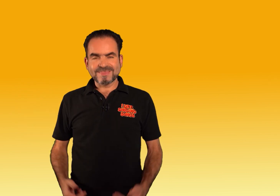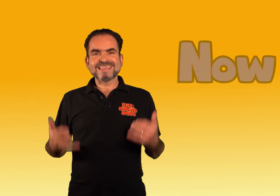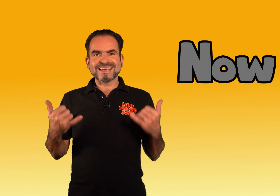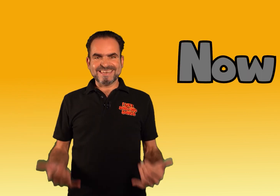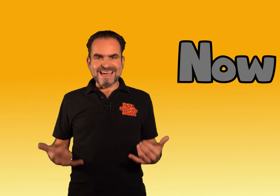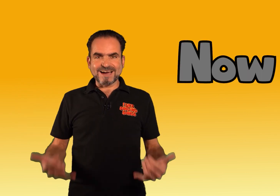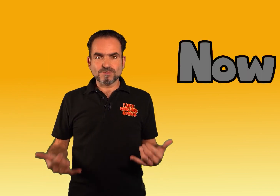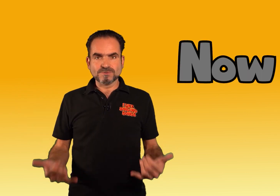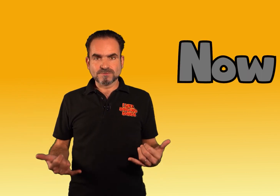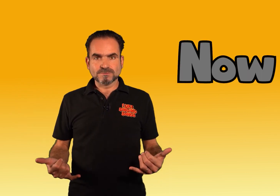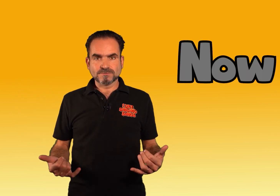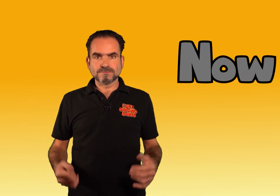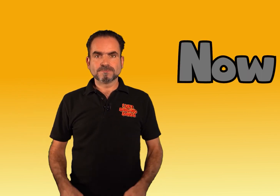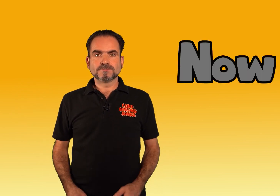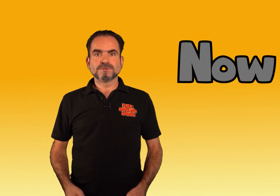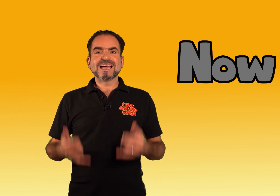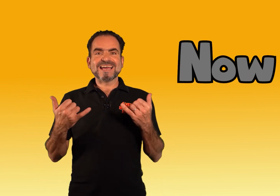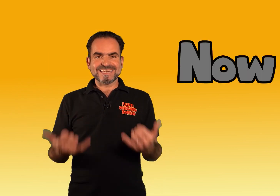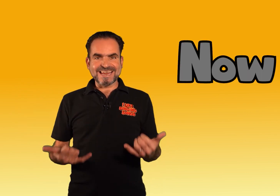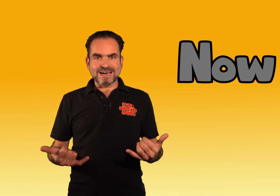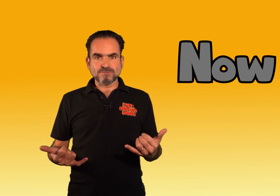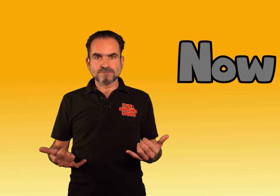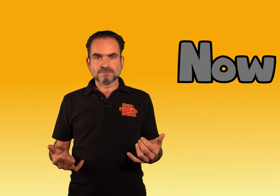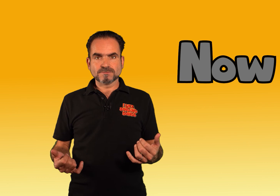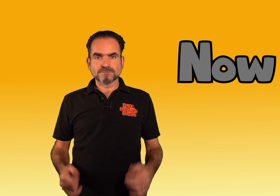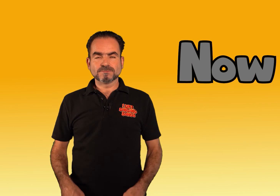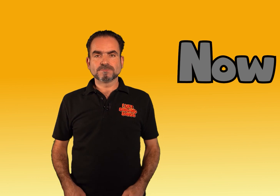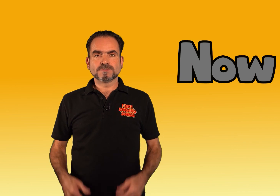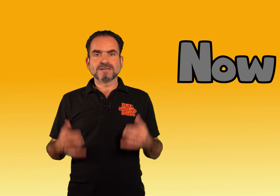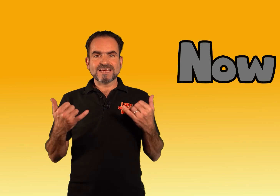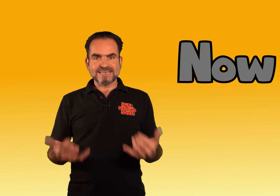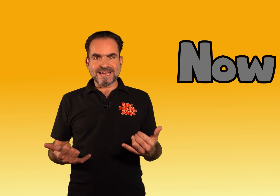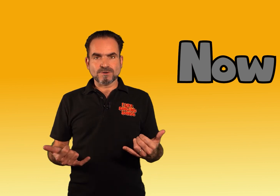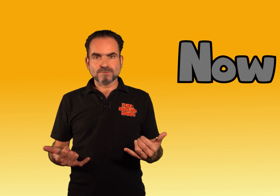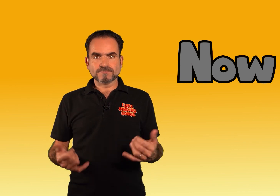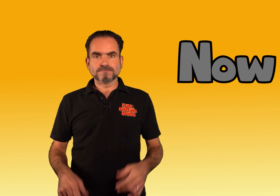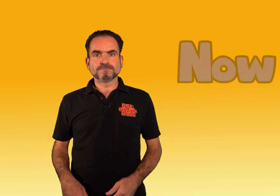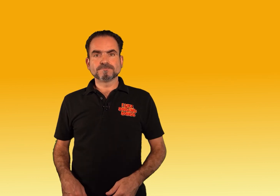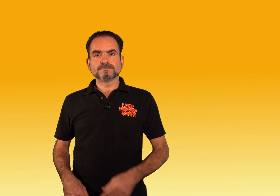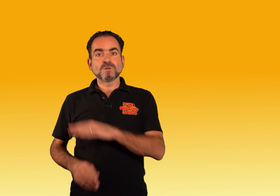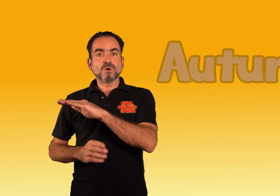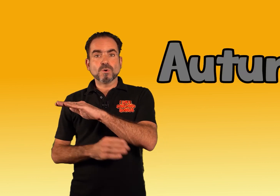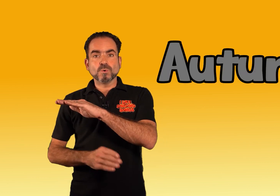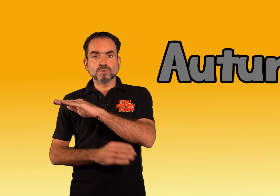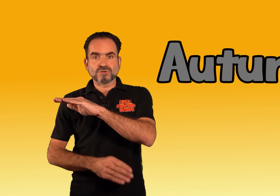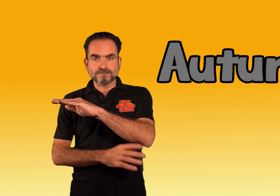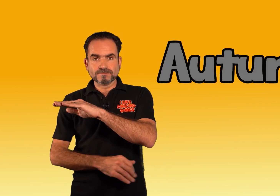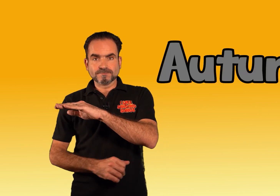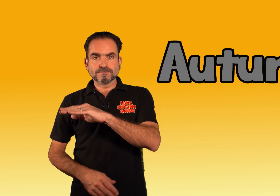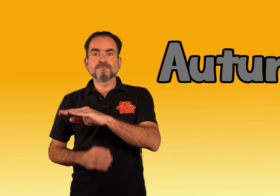Now Autumn